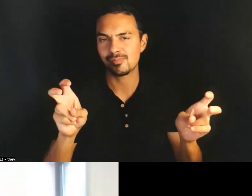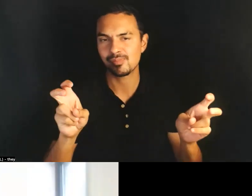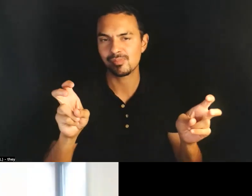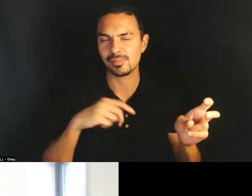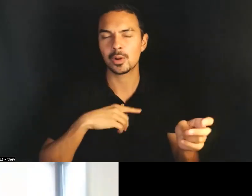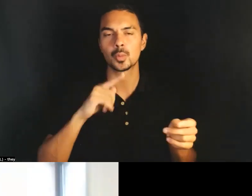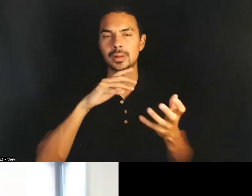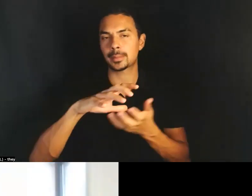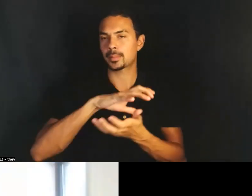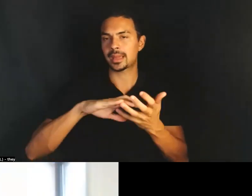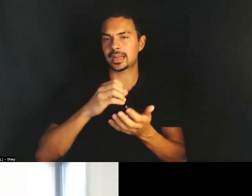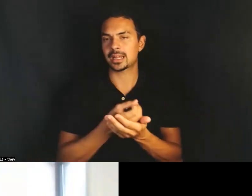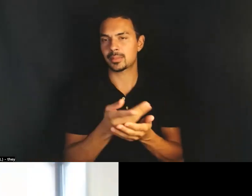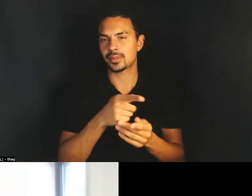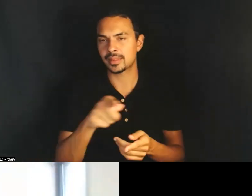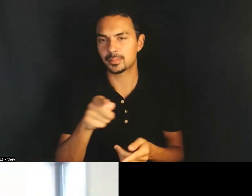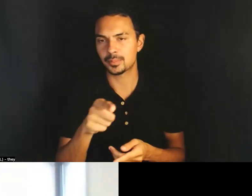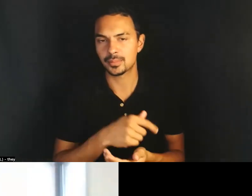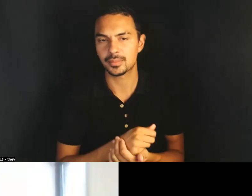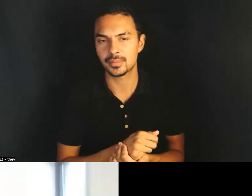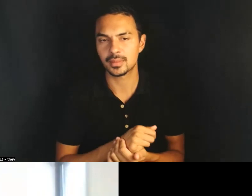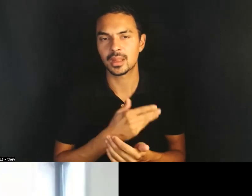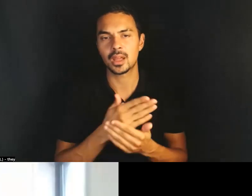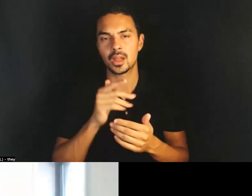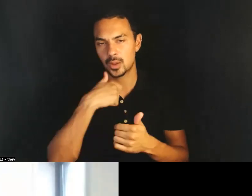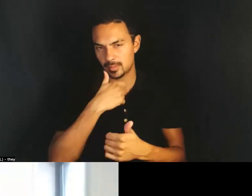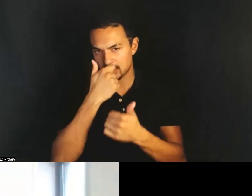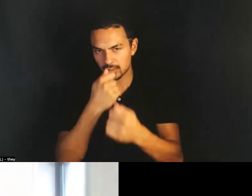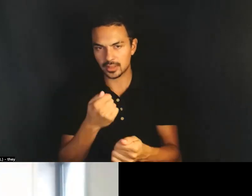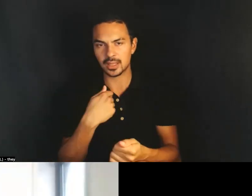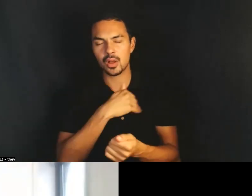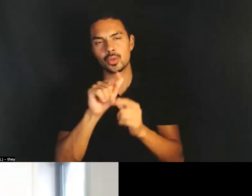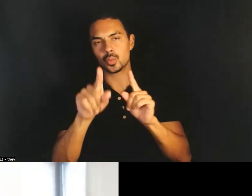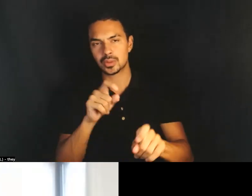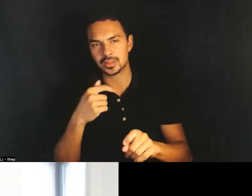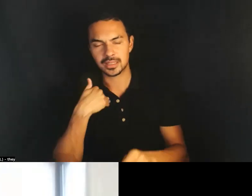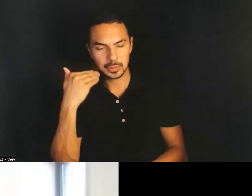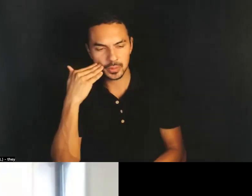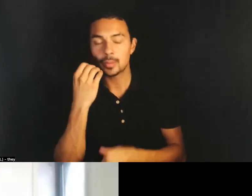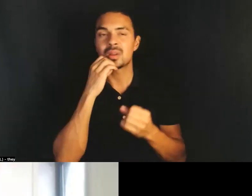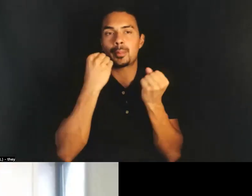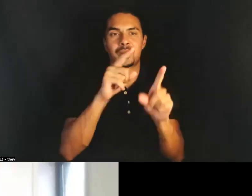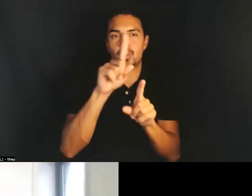I am just going to – I noticed a theme in the questions. I might combine a couple of